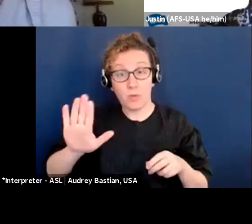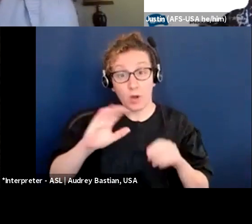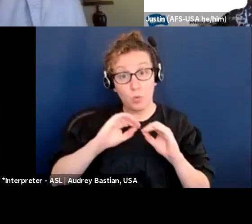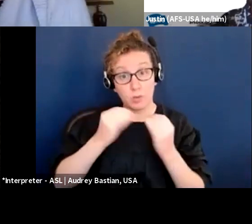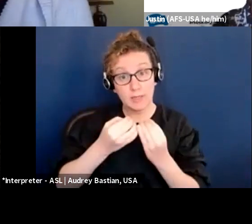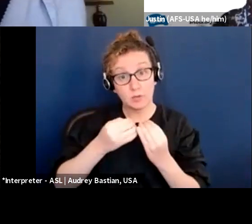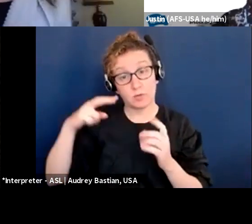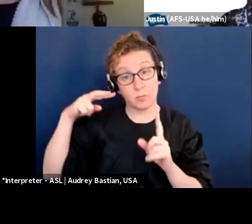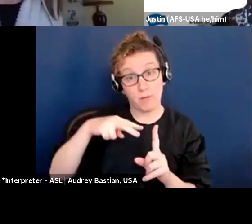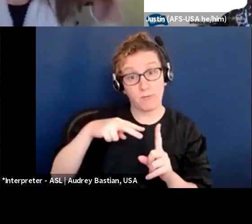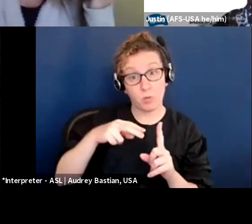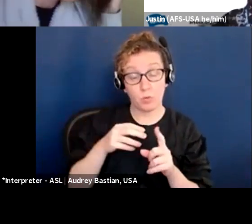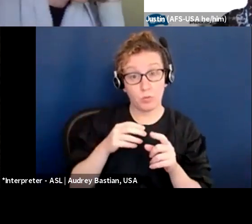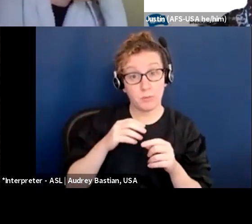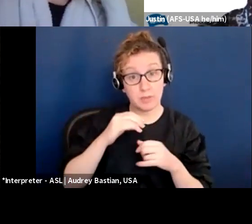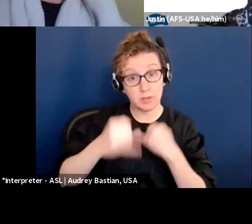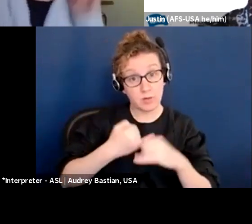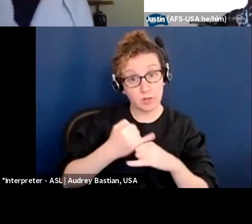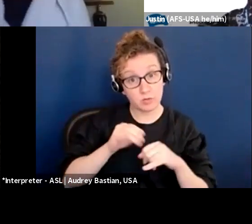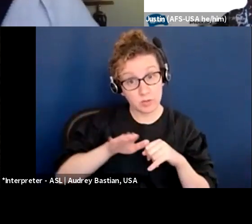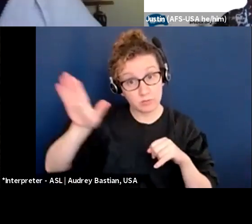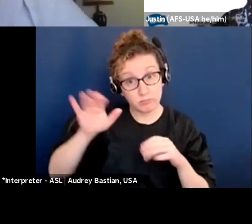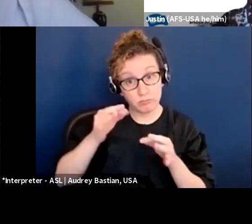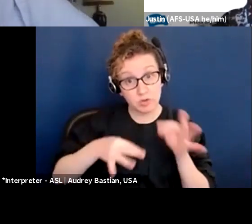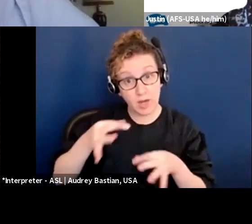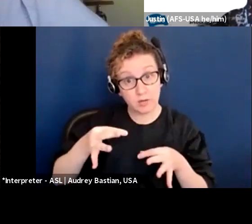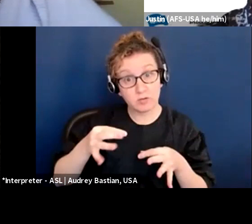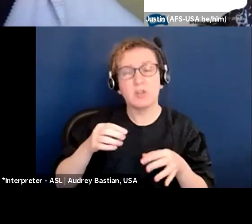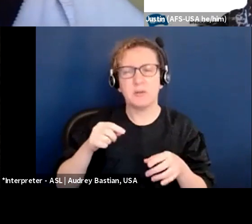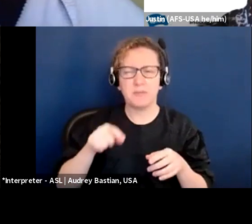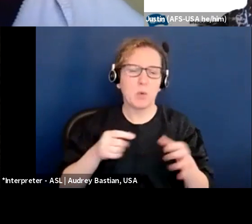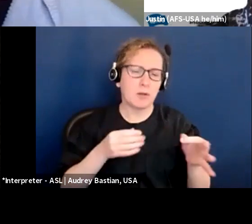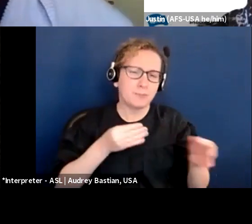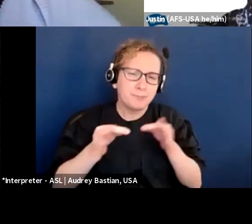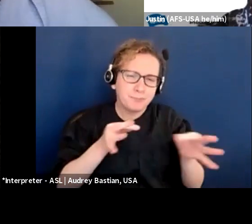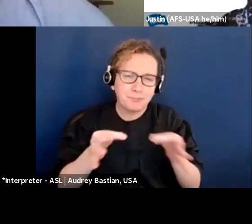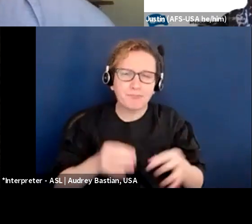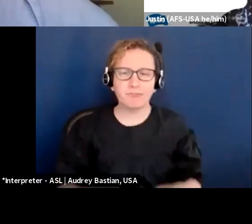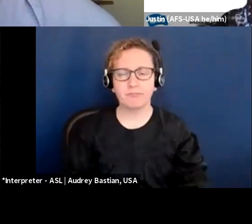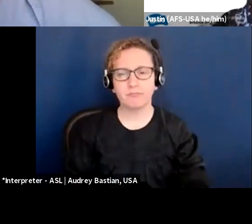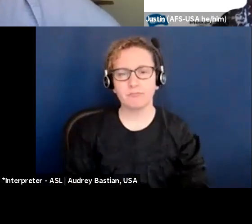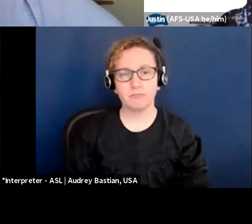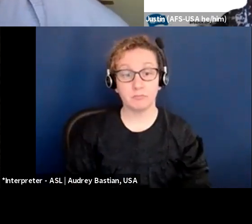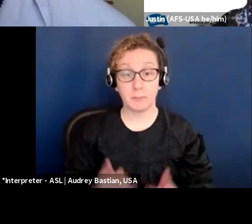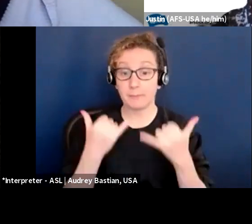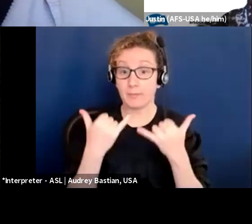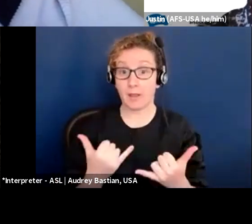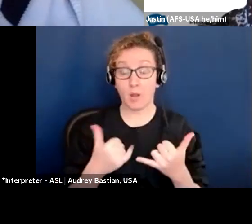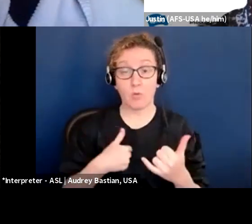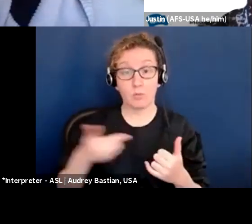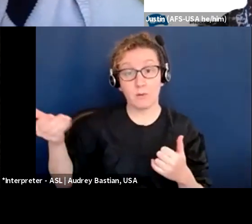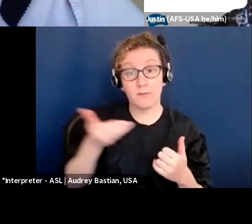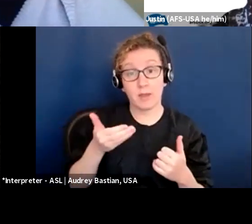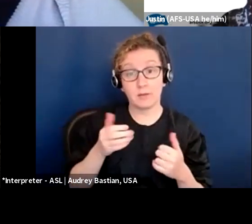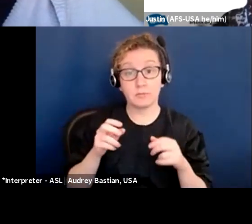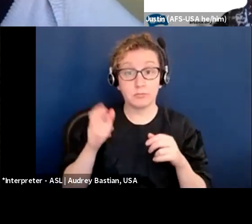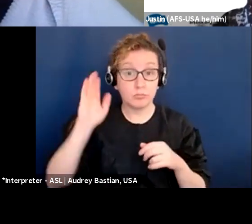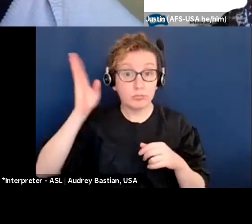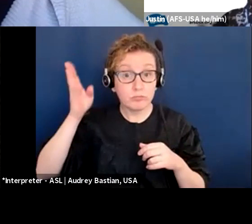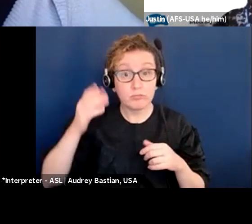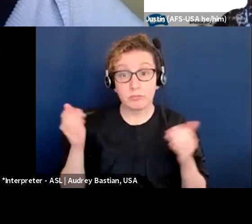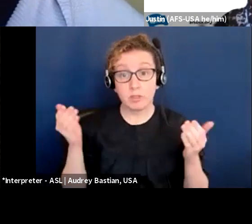What I would like to do is go ahead and invite our presenters to introduce themselves, your